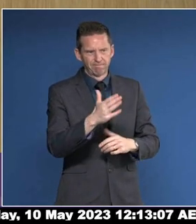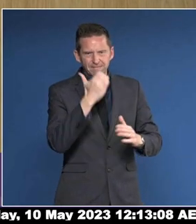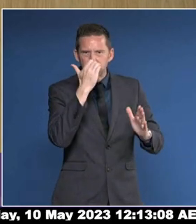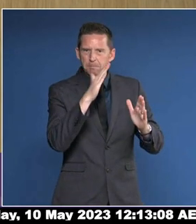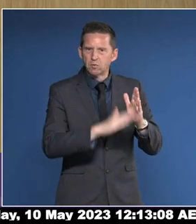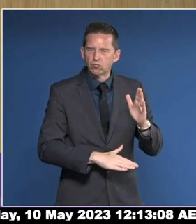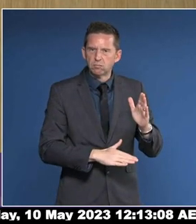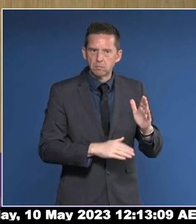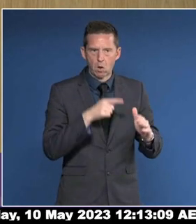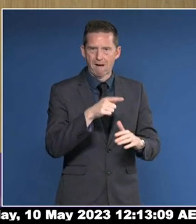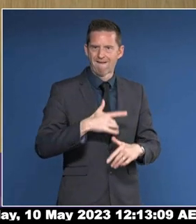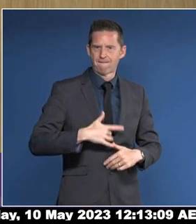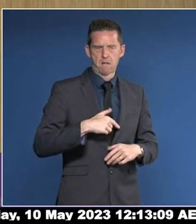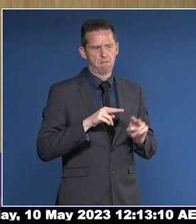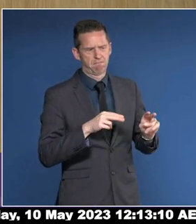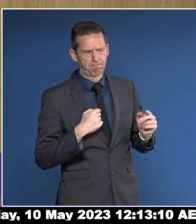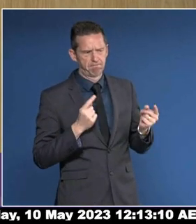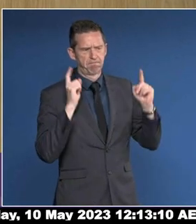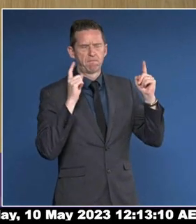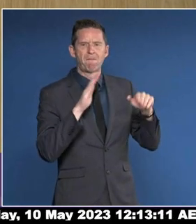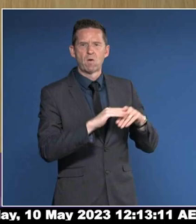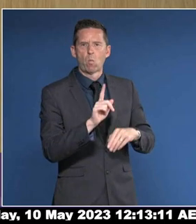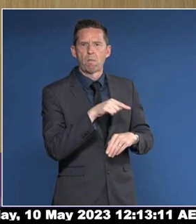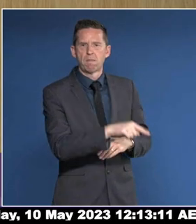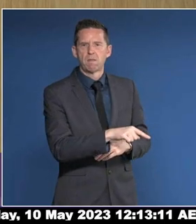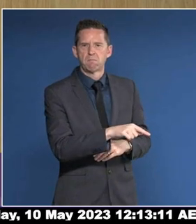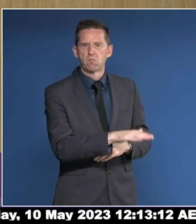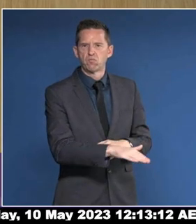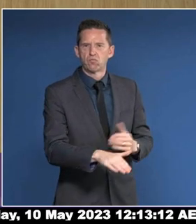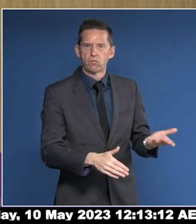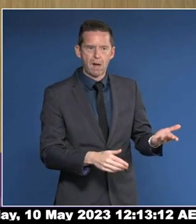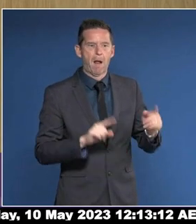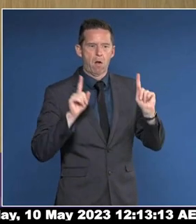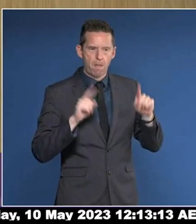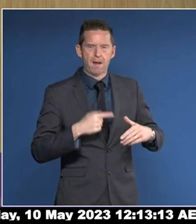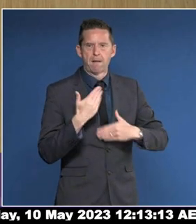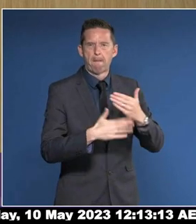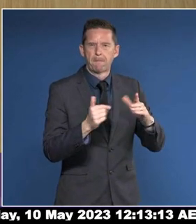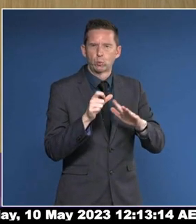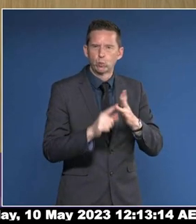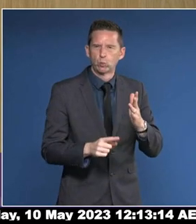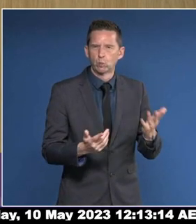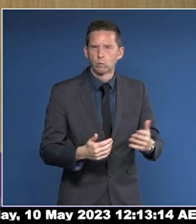concerns or serious concerns in relation to that child and then there's a course of action to be taken. MS EASTMAN: Alright. Now, you've got a copy of your statement with you?